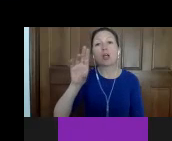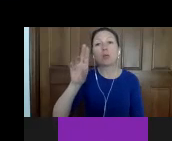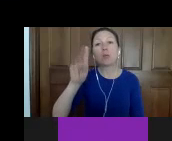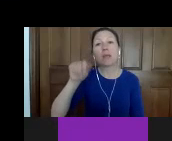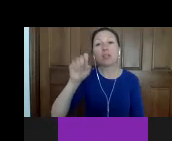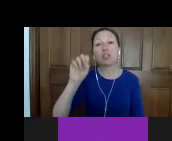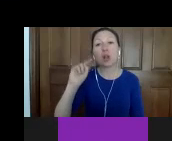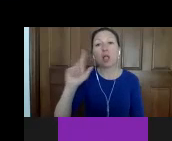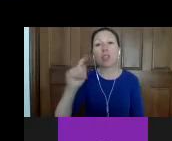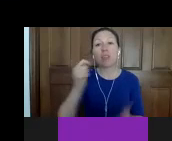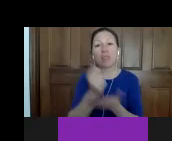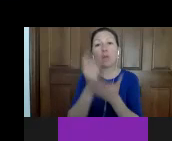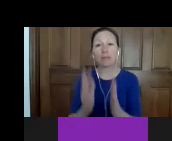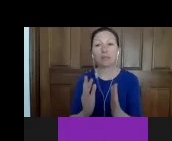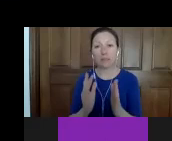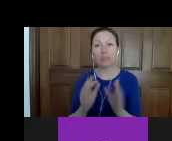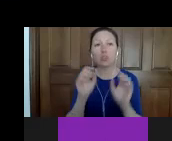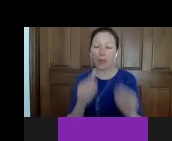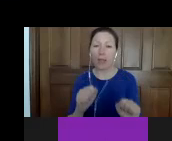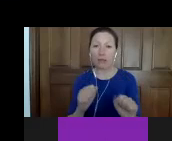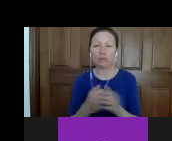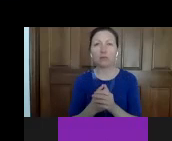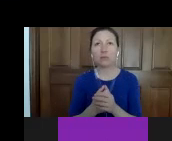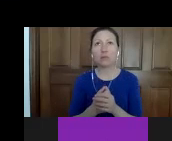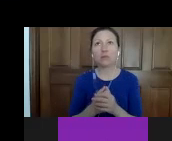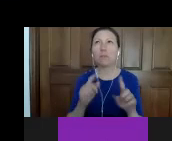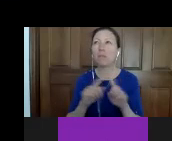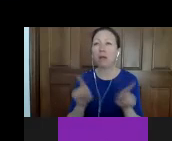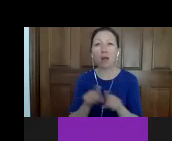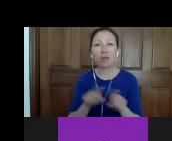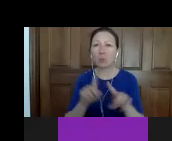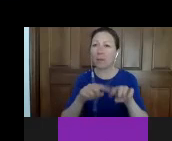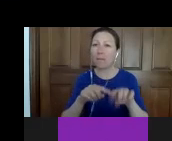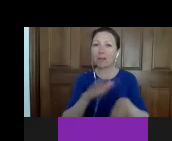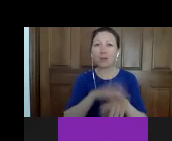job duties are going to be. So if you're going in to a position that might require you to